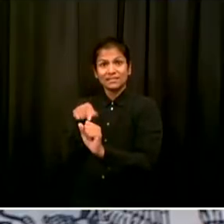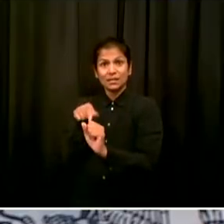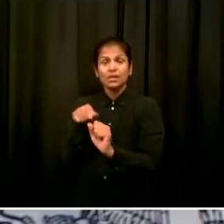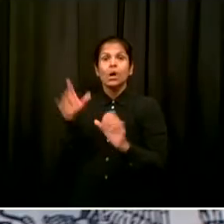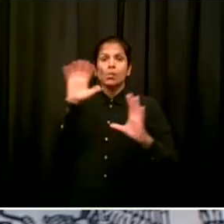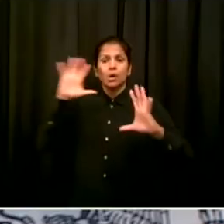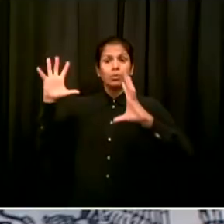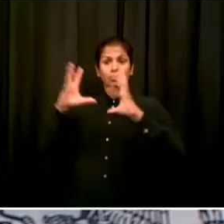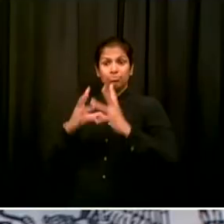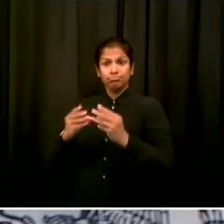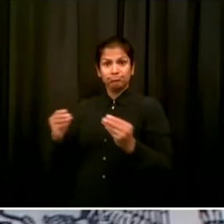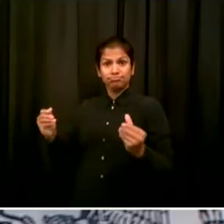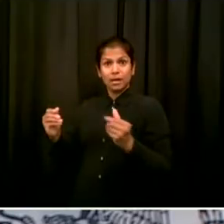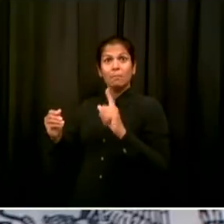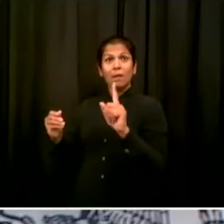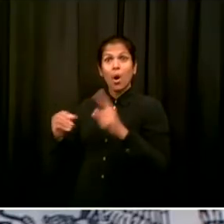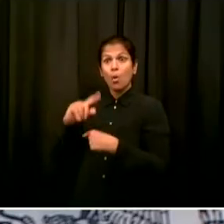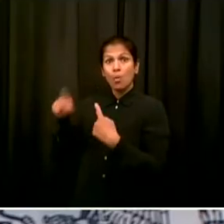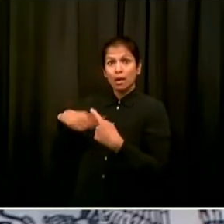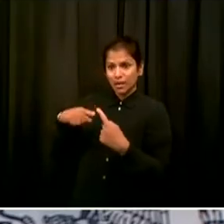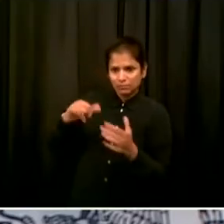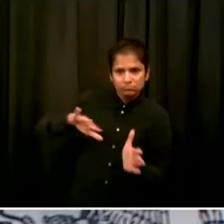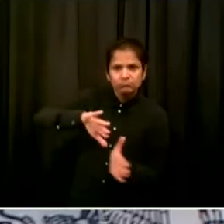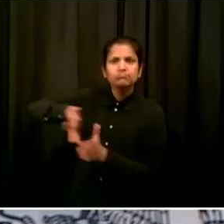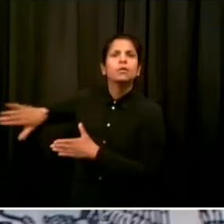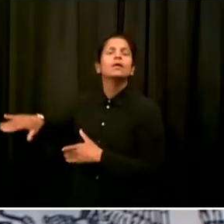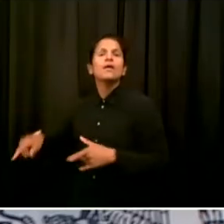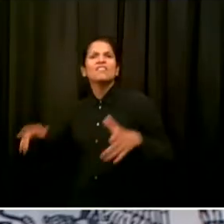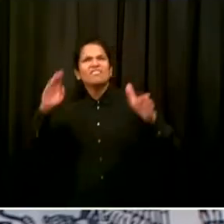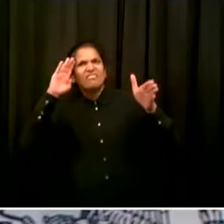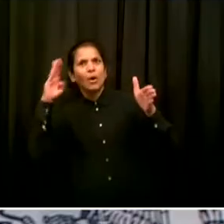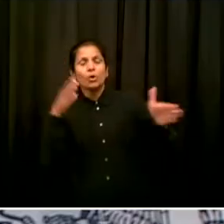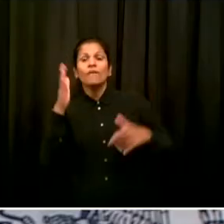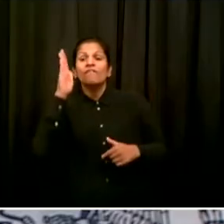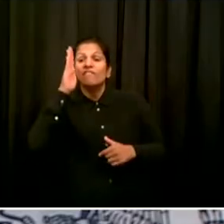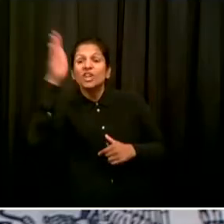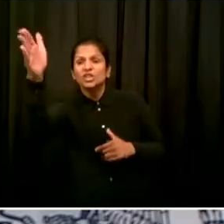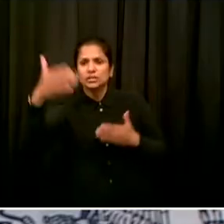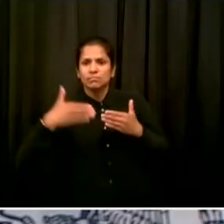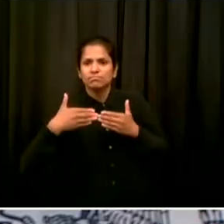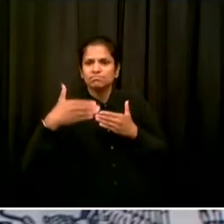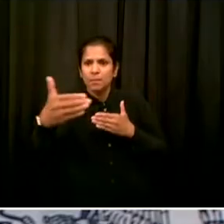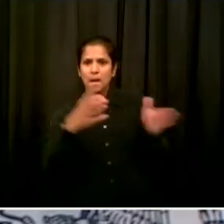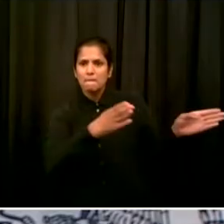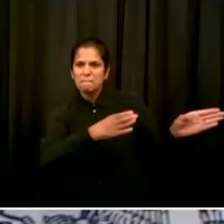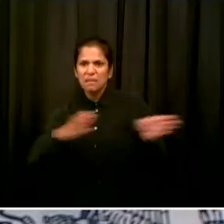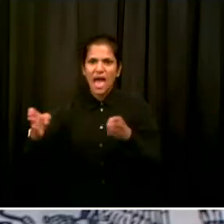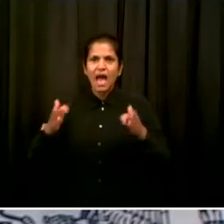CORONAVIRUS CRISIS AND WE ARE GOING TO SPEND YEARS AHEA DDELIANG WITH THE REALITY OF GLOBAL WARMING.